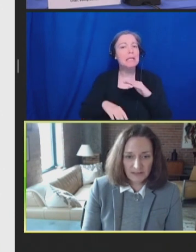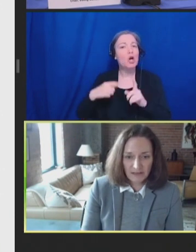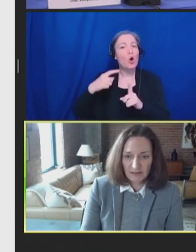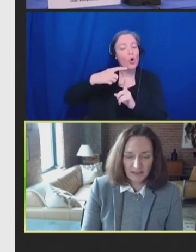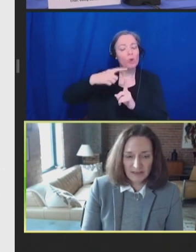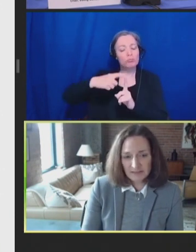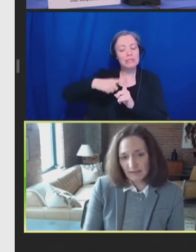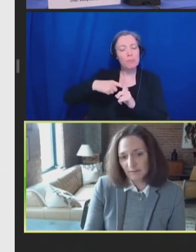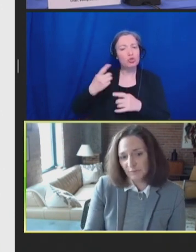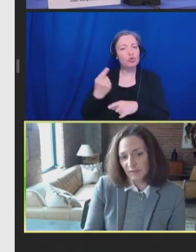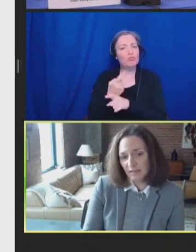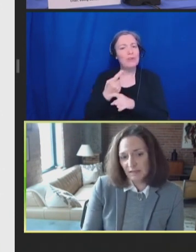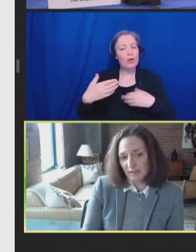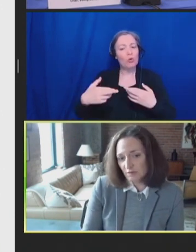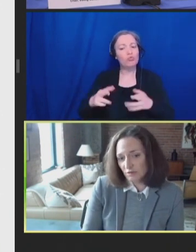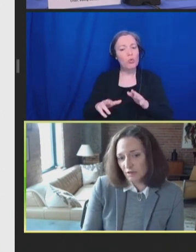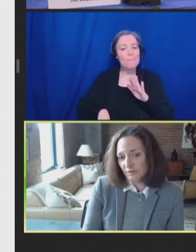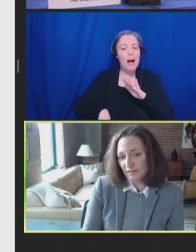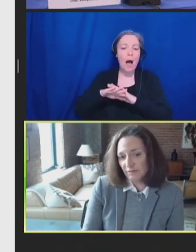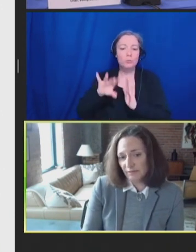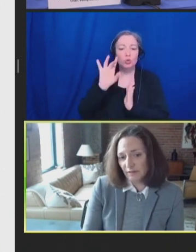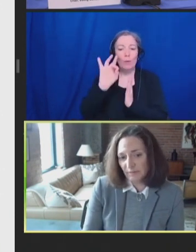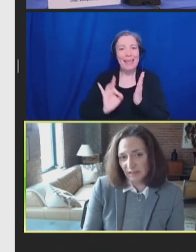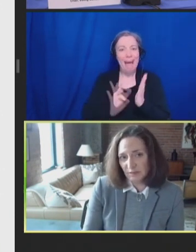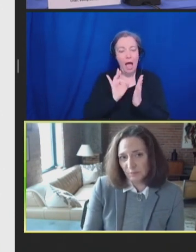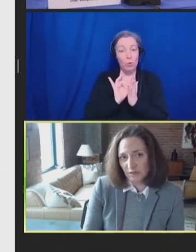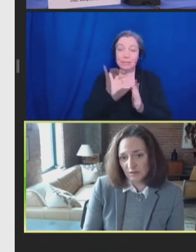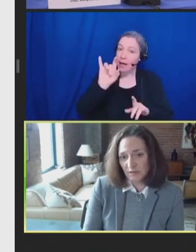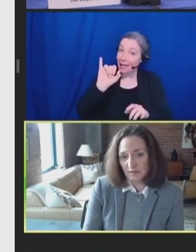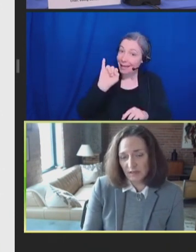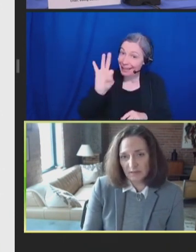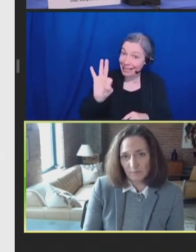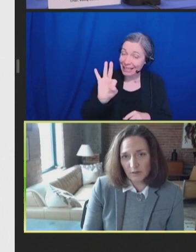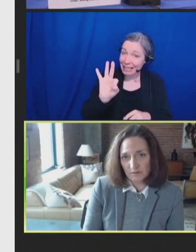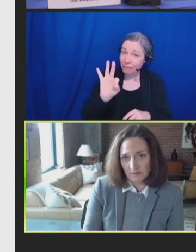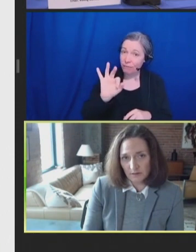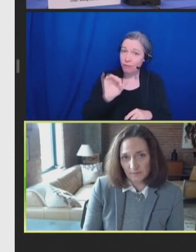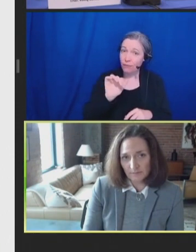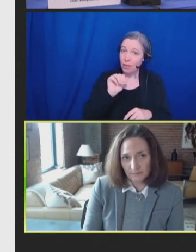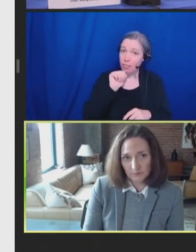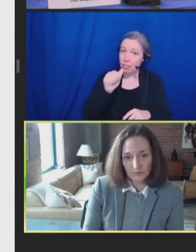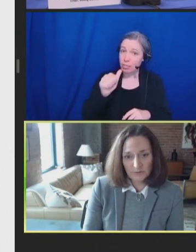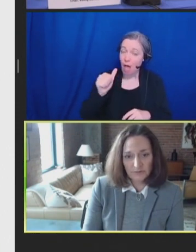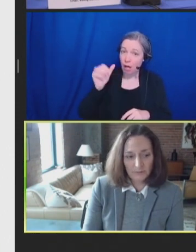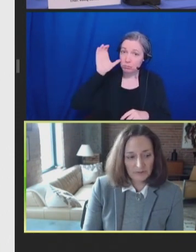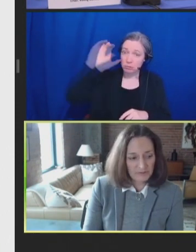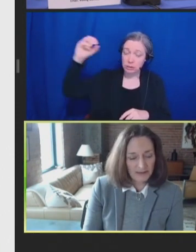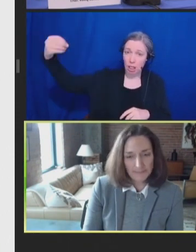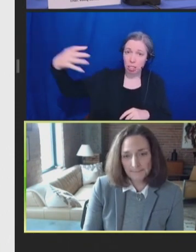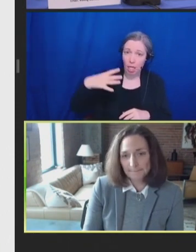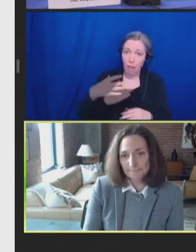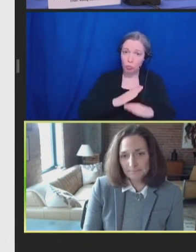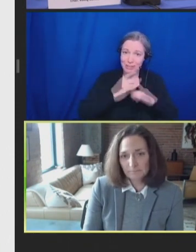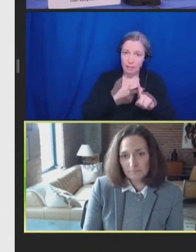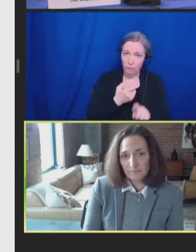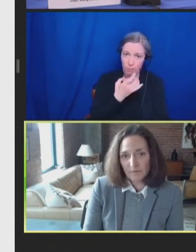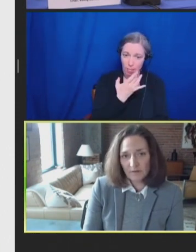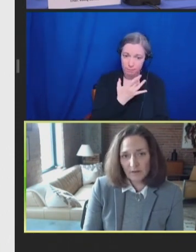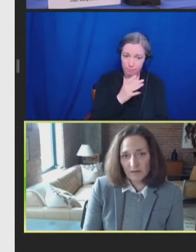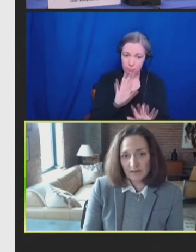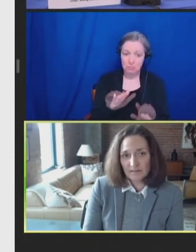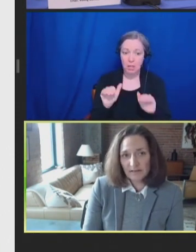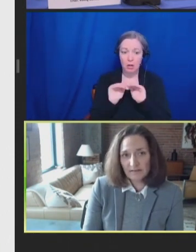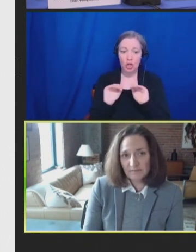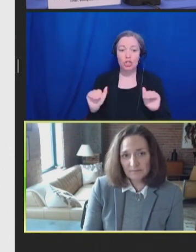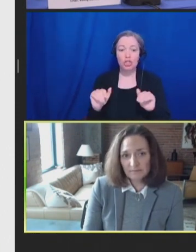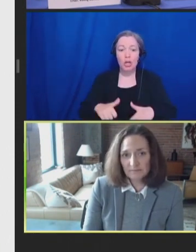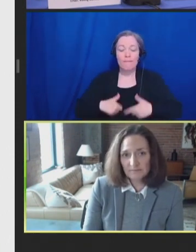light. And then it's shelf life and expiration is 18 months. So, a fair amount of time. Next slide.